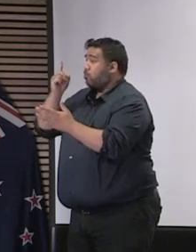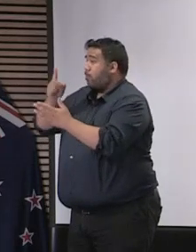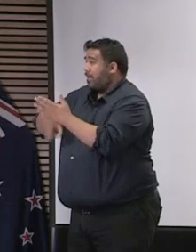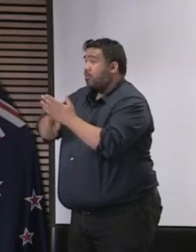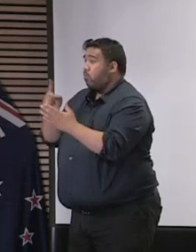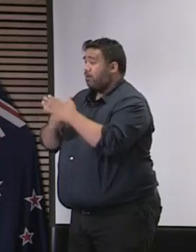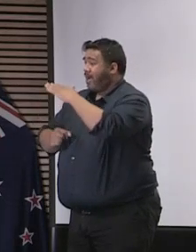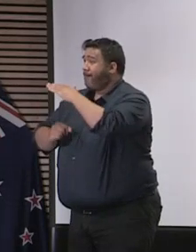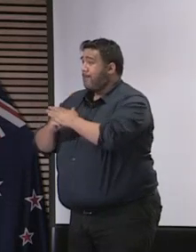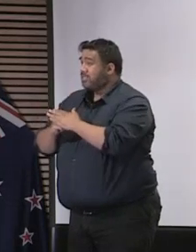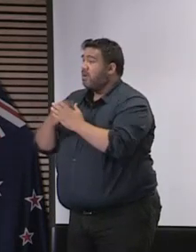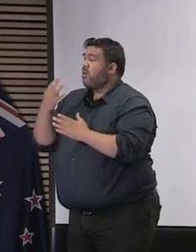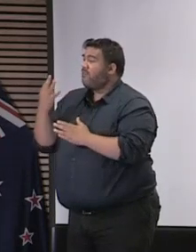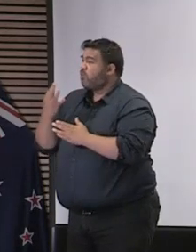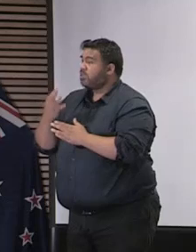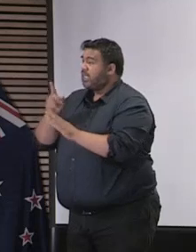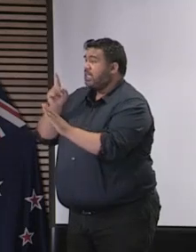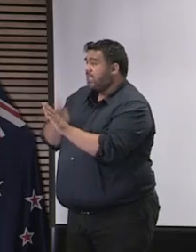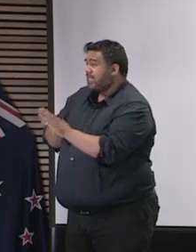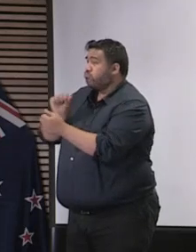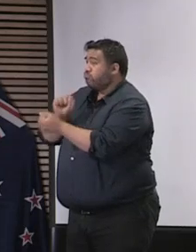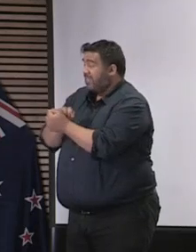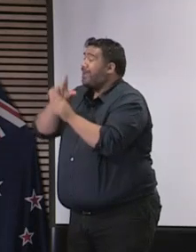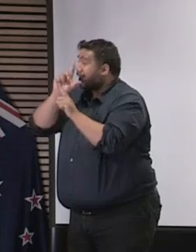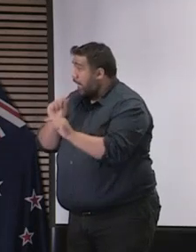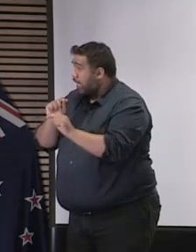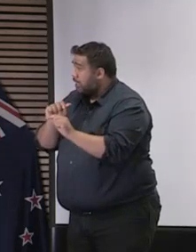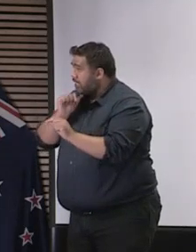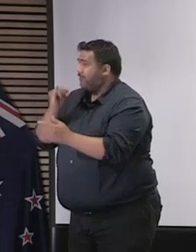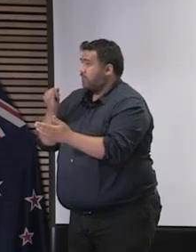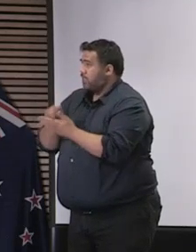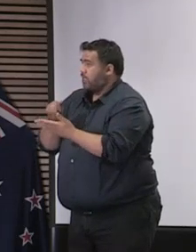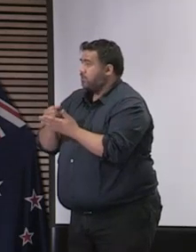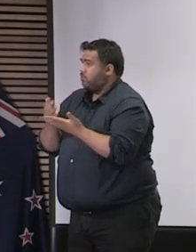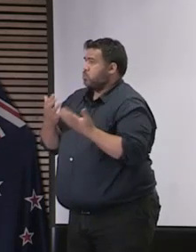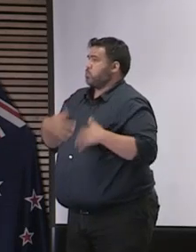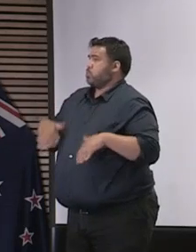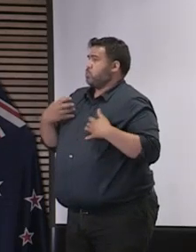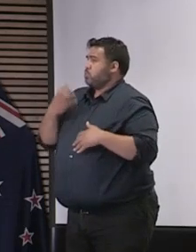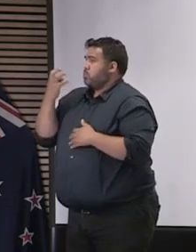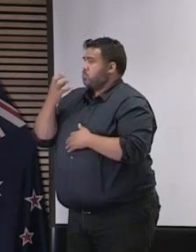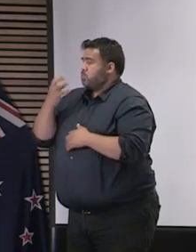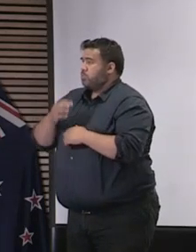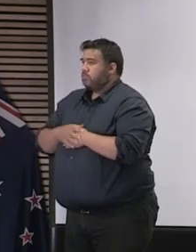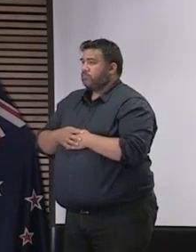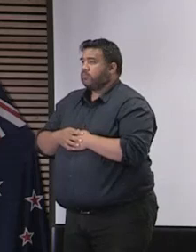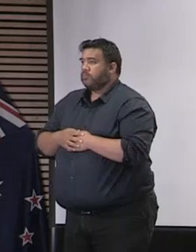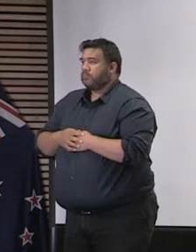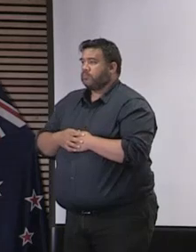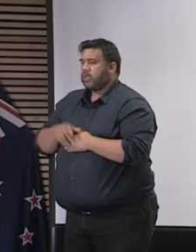infecting with disease under the Crimes Act and face a of up to 14 years' imprisonment,